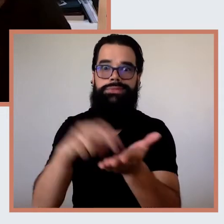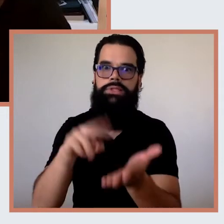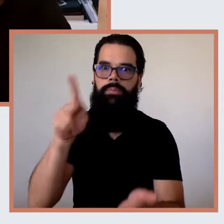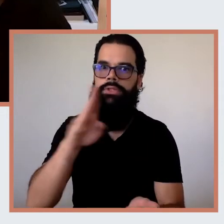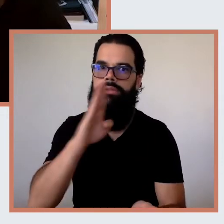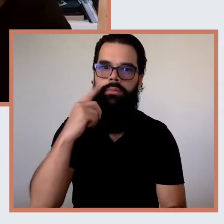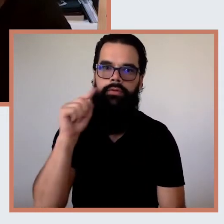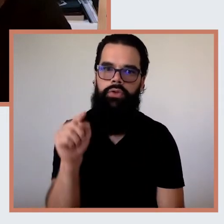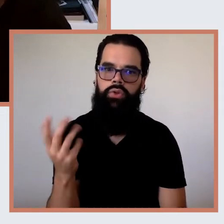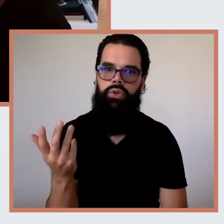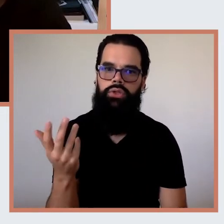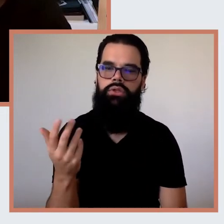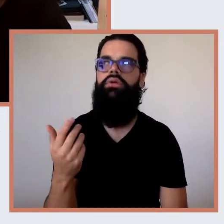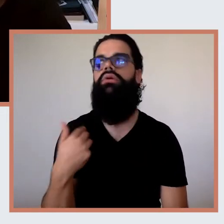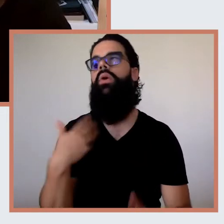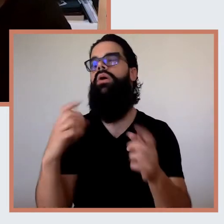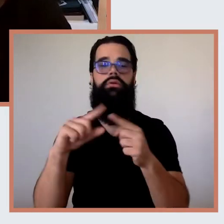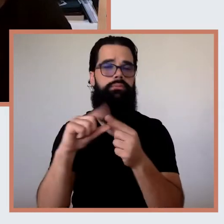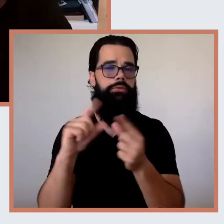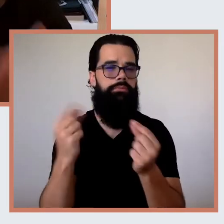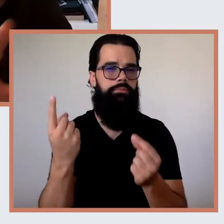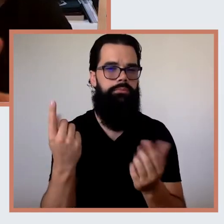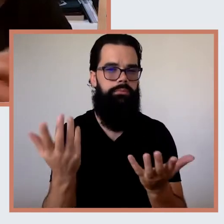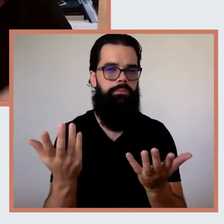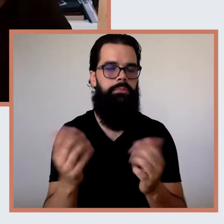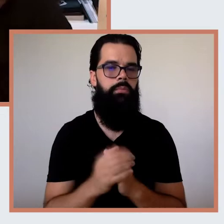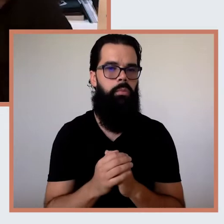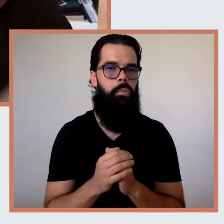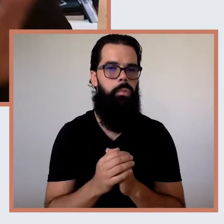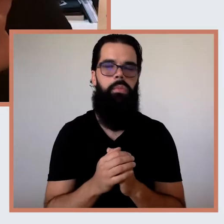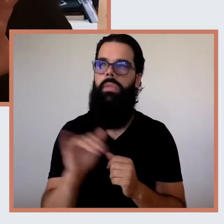Somebody needs to be able to speak up and say that. Now here's the other thing I wanted to say.